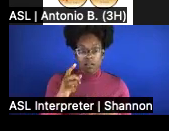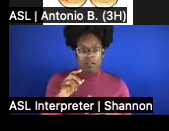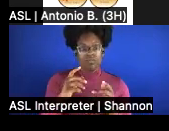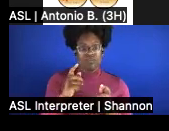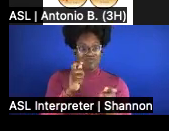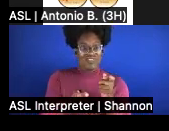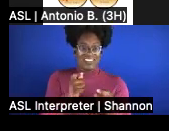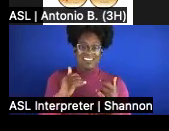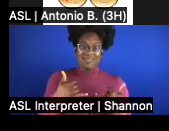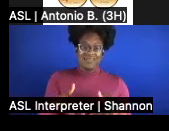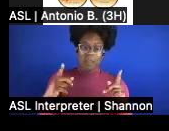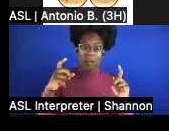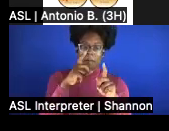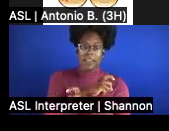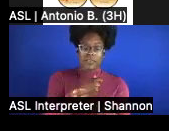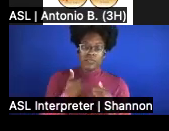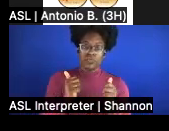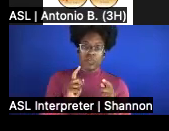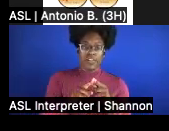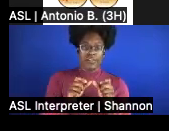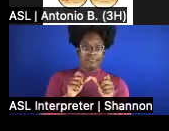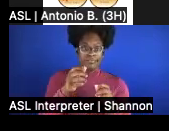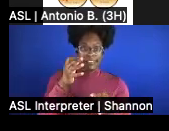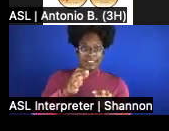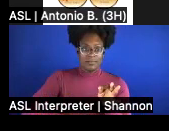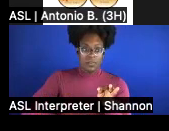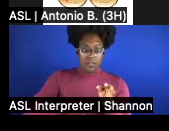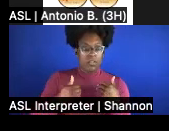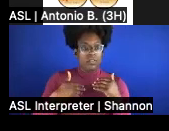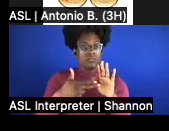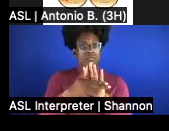keep things simple. I coded comments simply as "attempt," where the writer made some change,